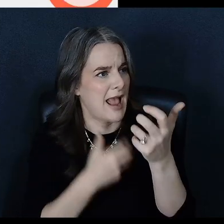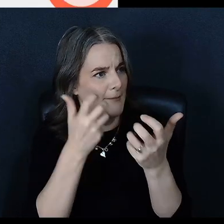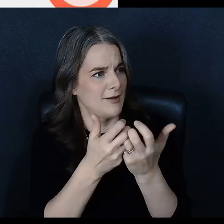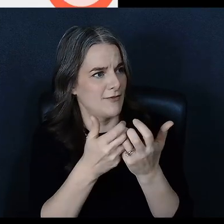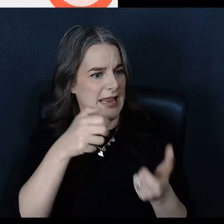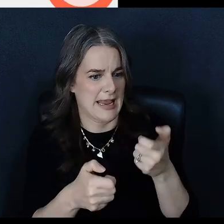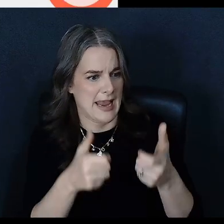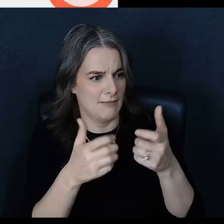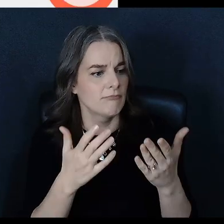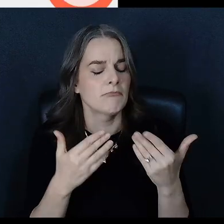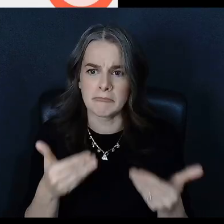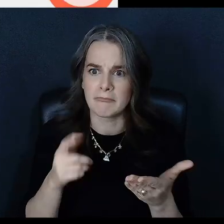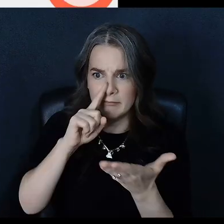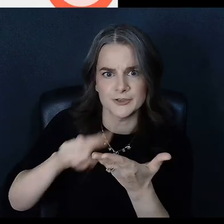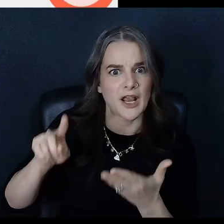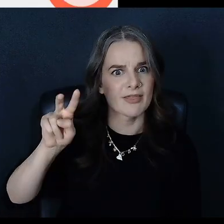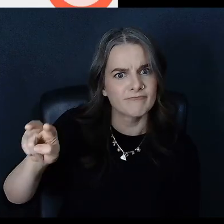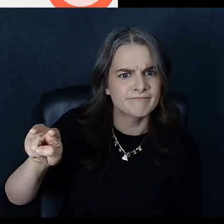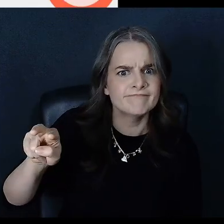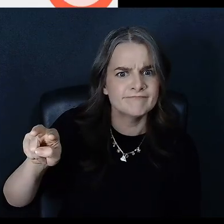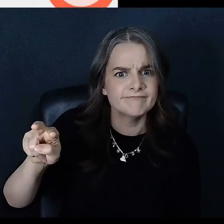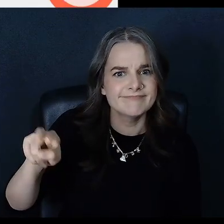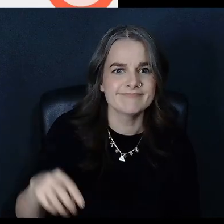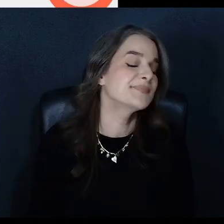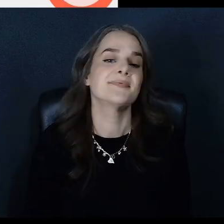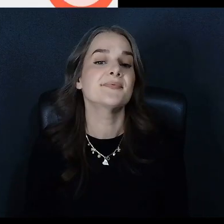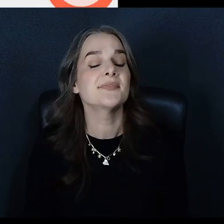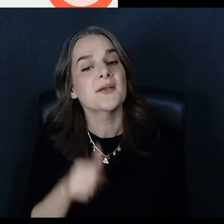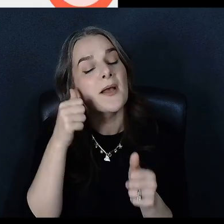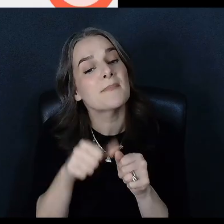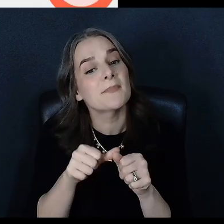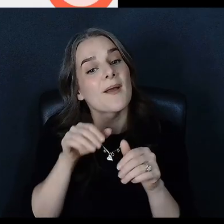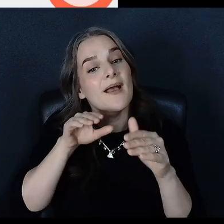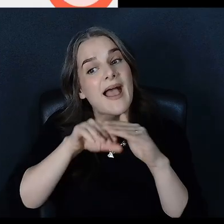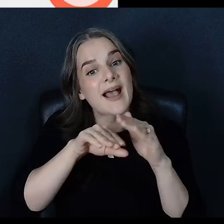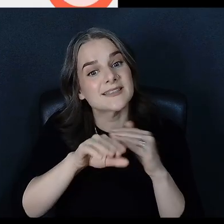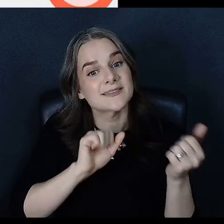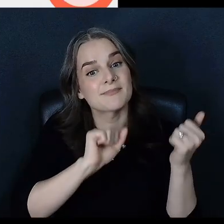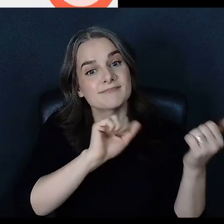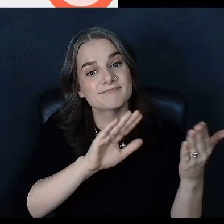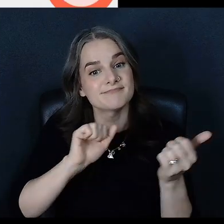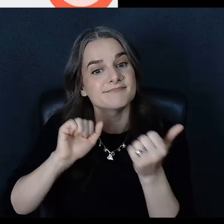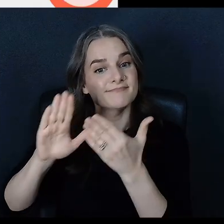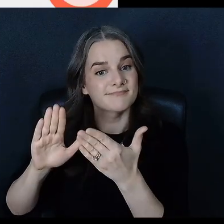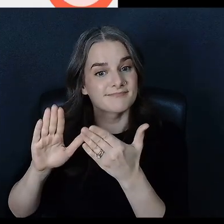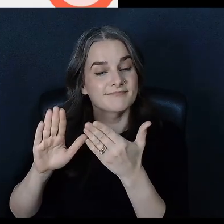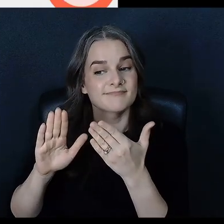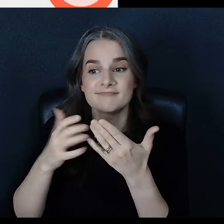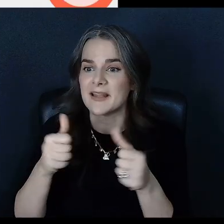Remember these access methods we've been talking about-- any of these. Someone might use them for wheelchairs--